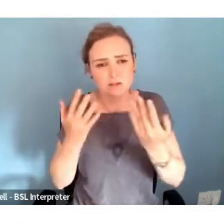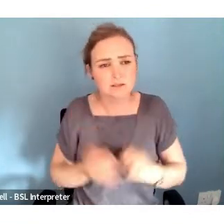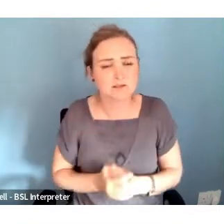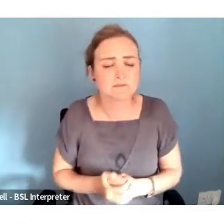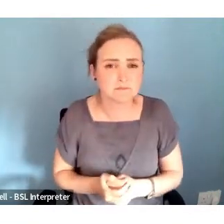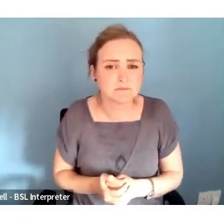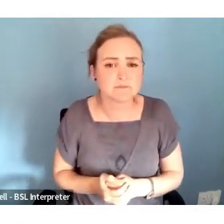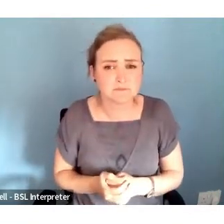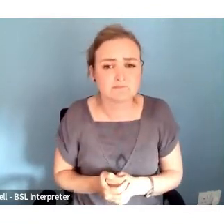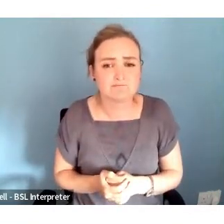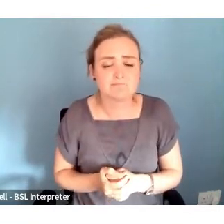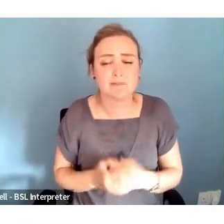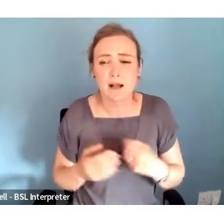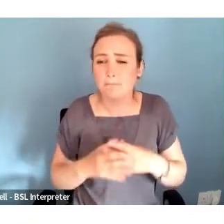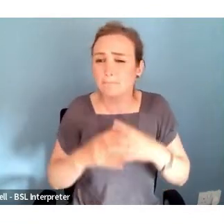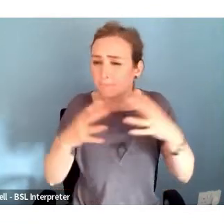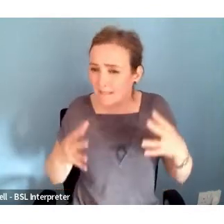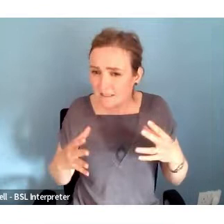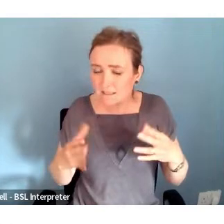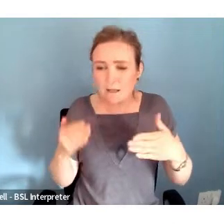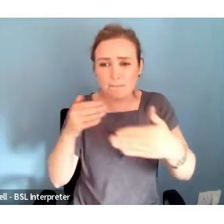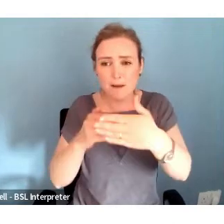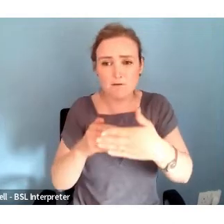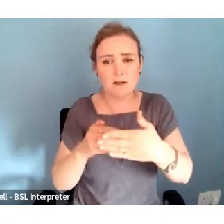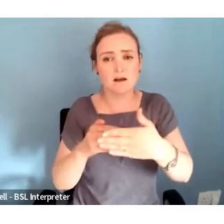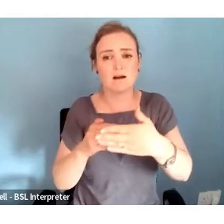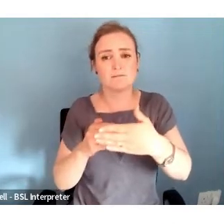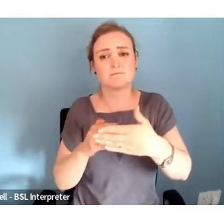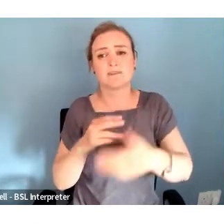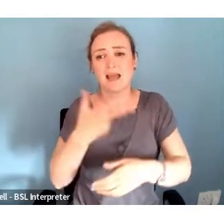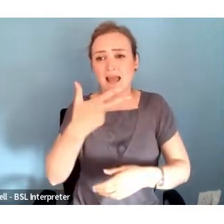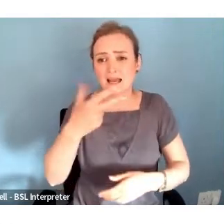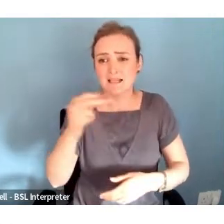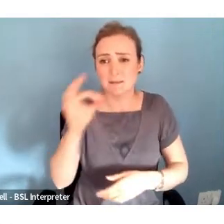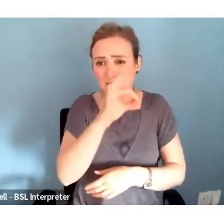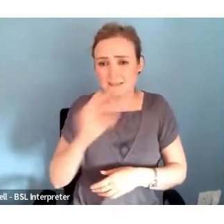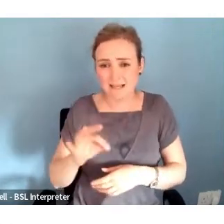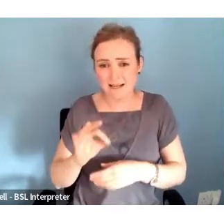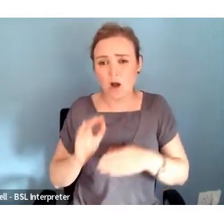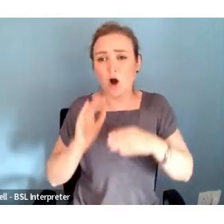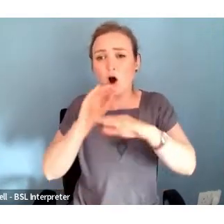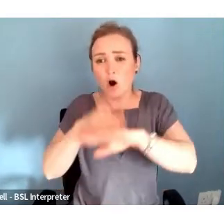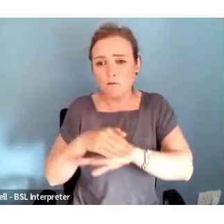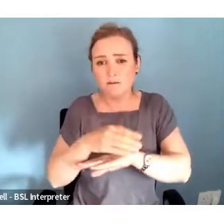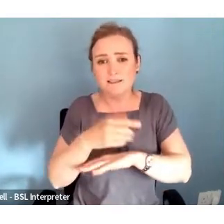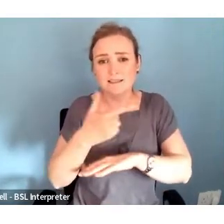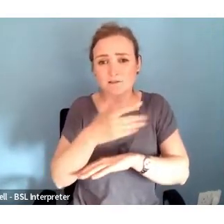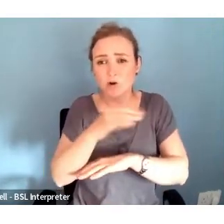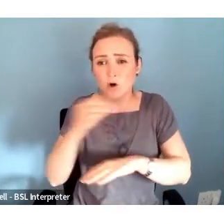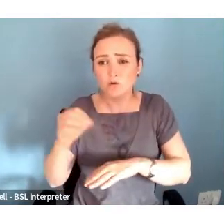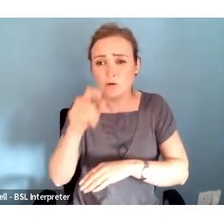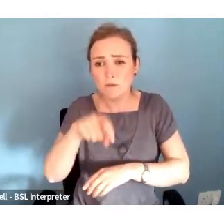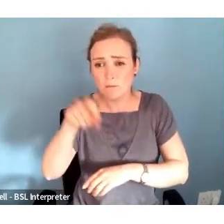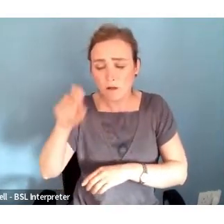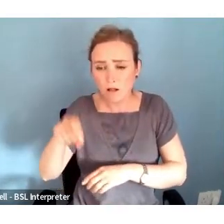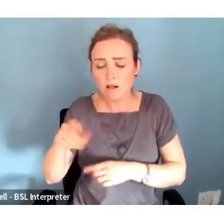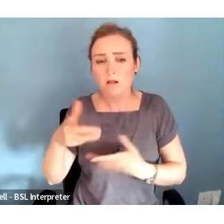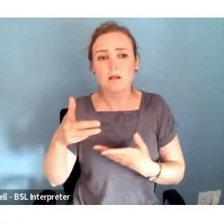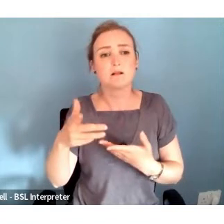80% of over 700 disabled people said the biggest barrier they felt was finding employer